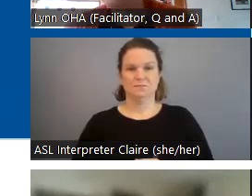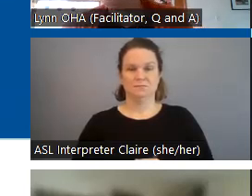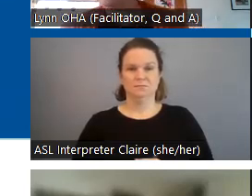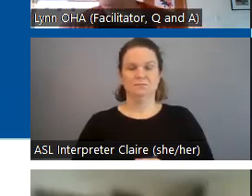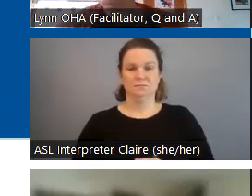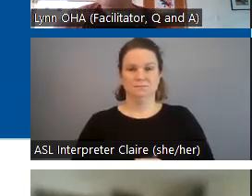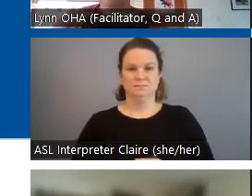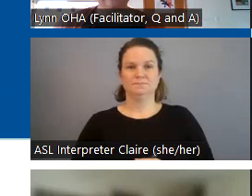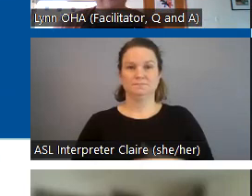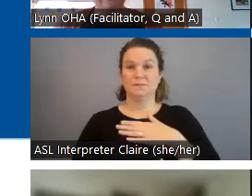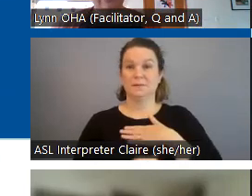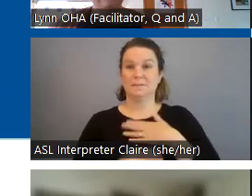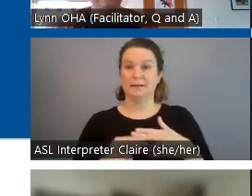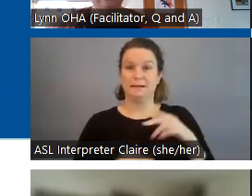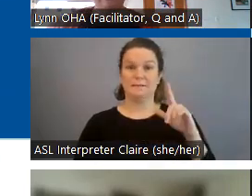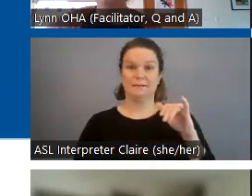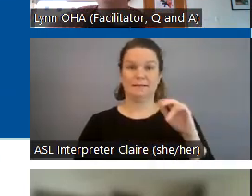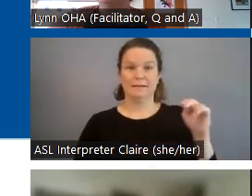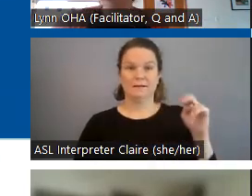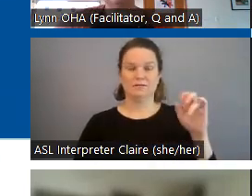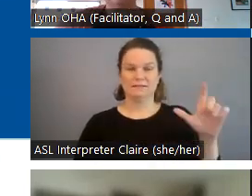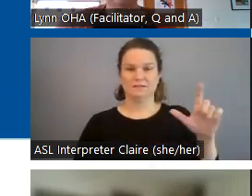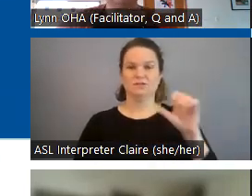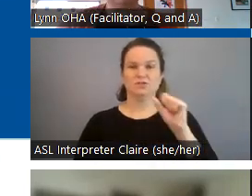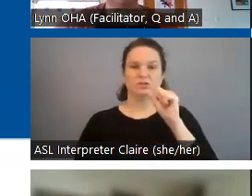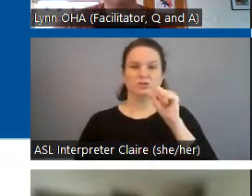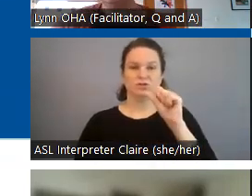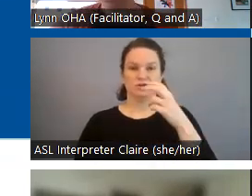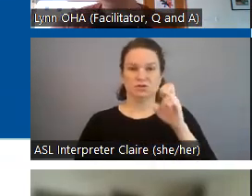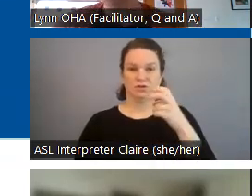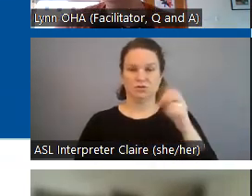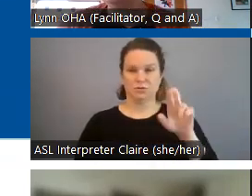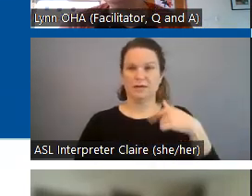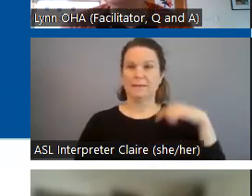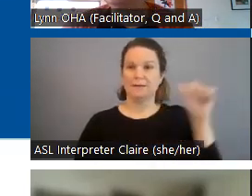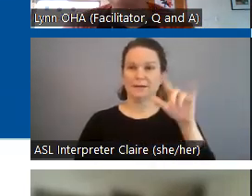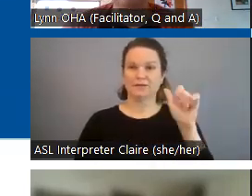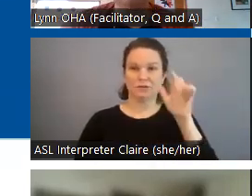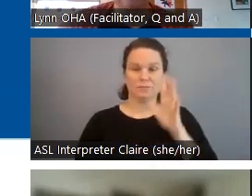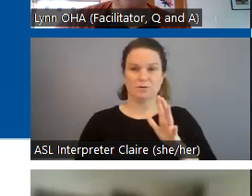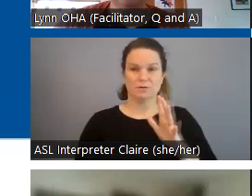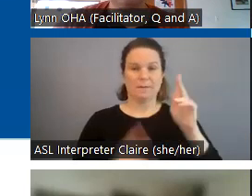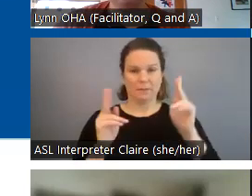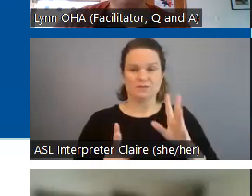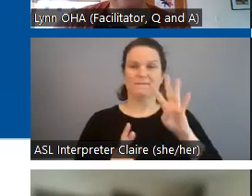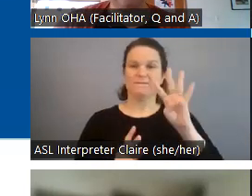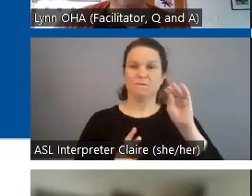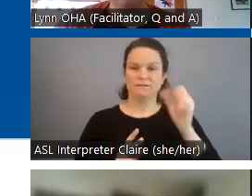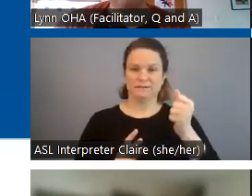My name is Lynn Russell. I use she/her pronouns. I'm an Asian person in my 40s.